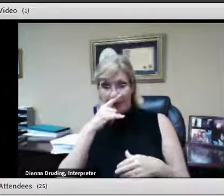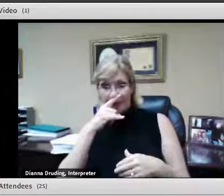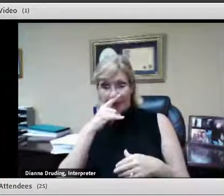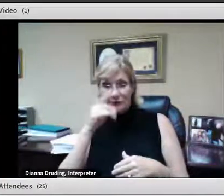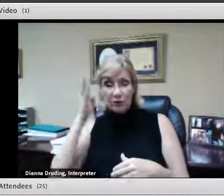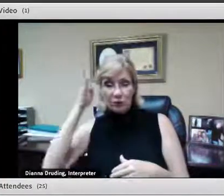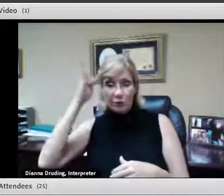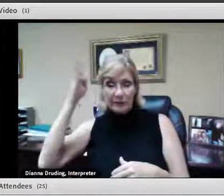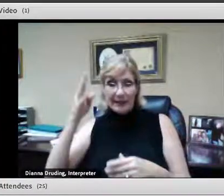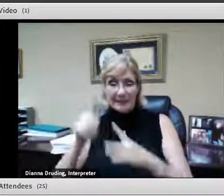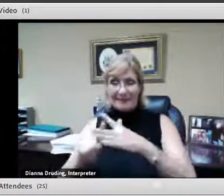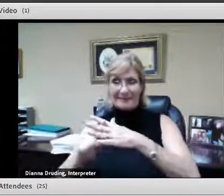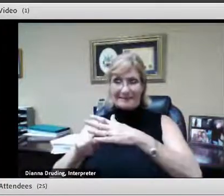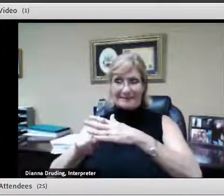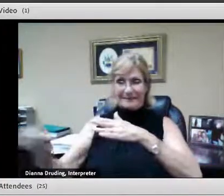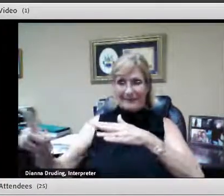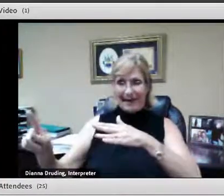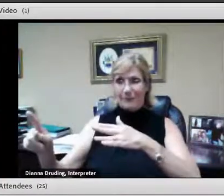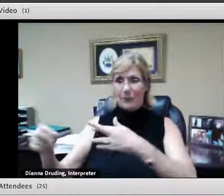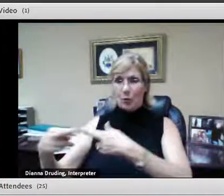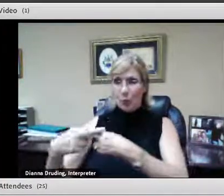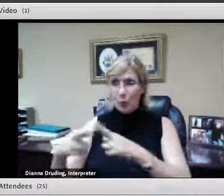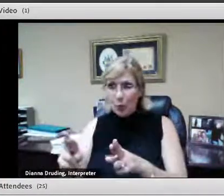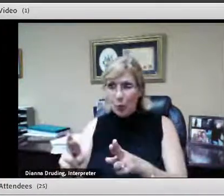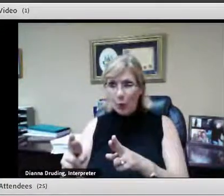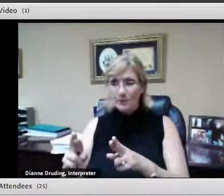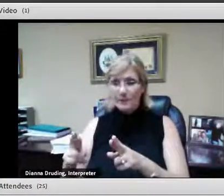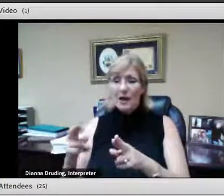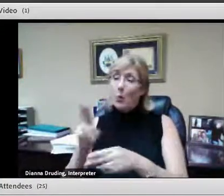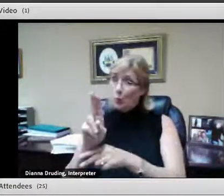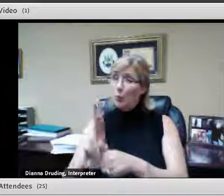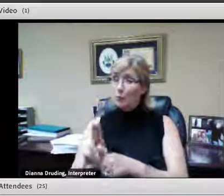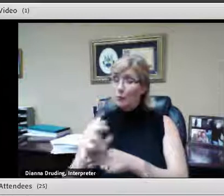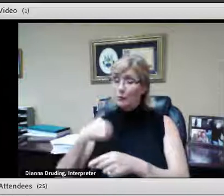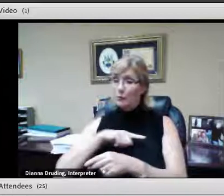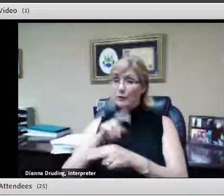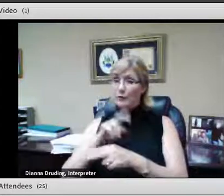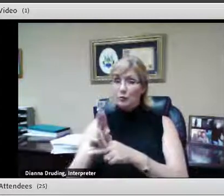and in the escape room, we used Makey Makey as kind of a focal point.